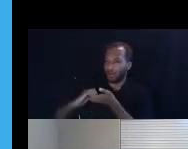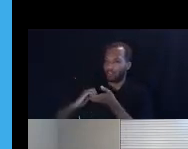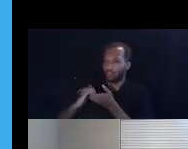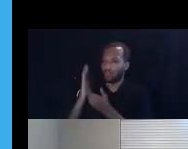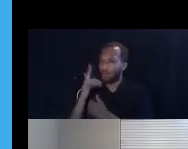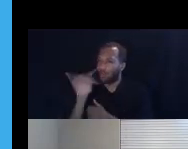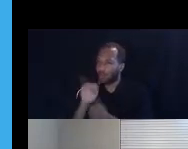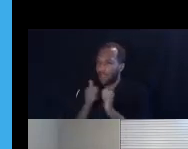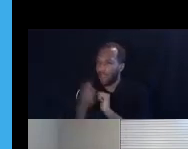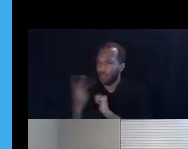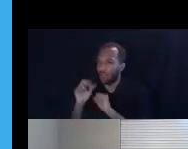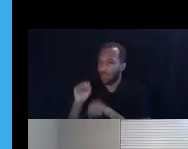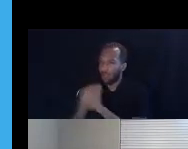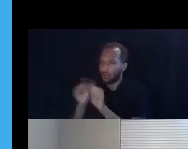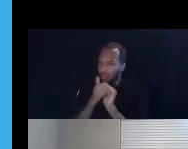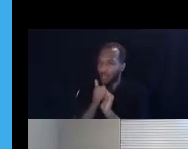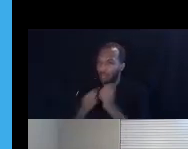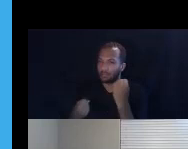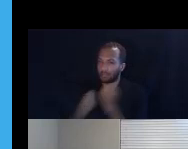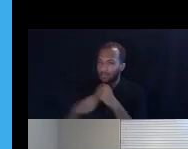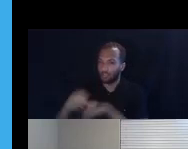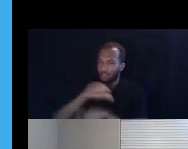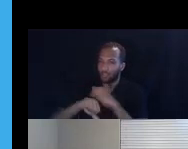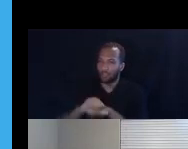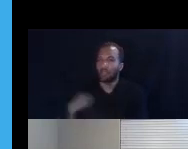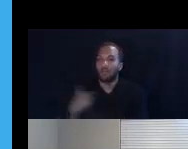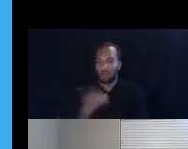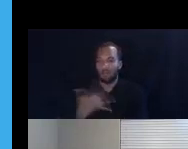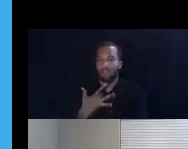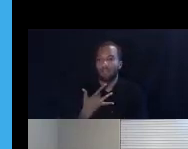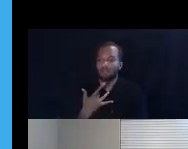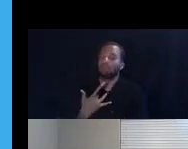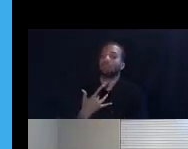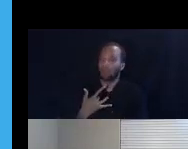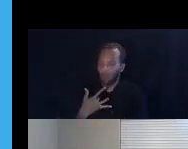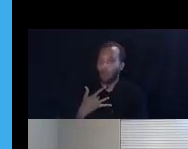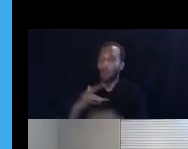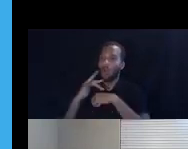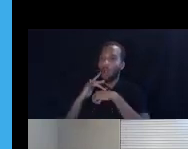And we found a lot of work in alignment and connection around our early life initiatives